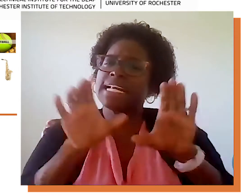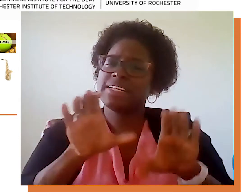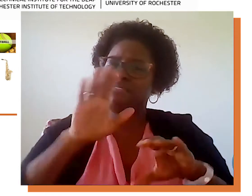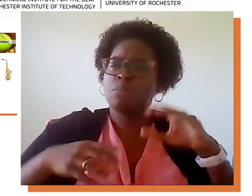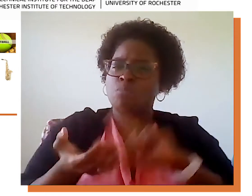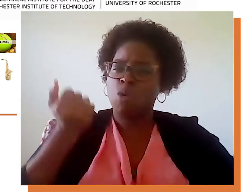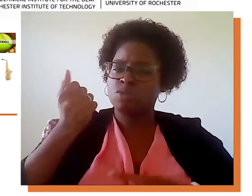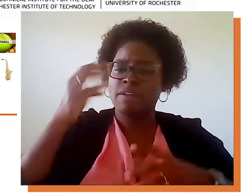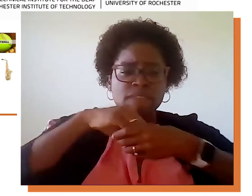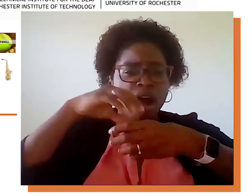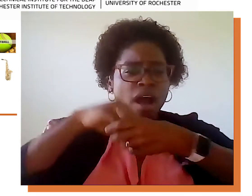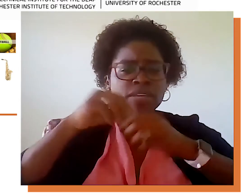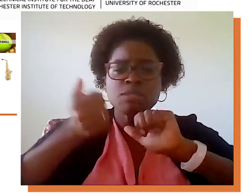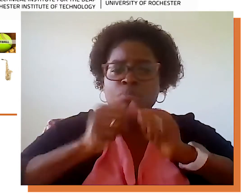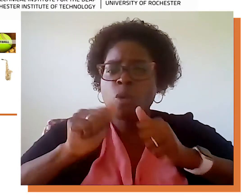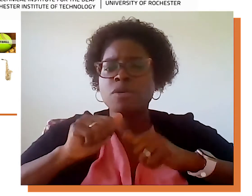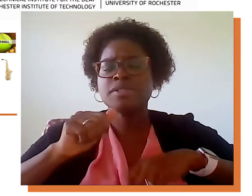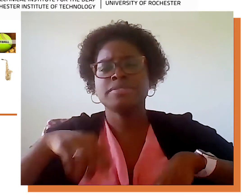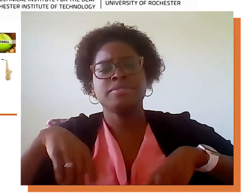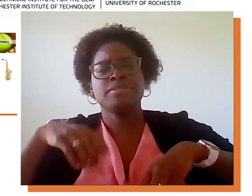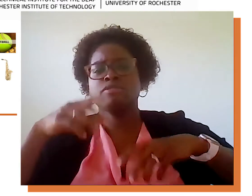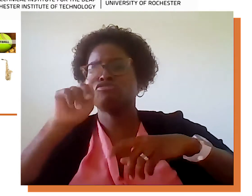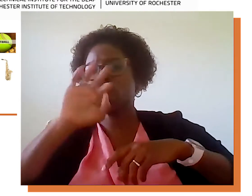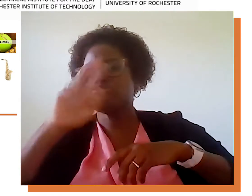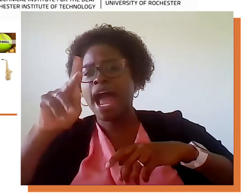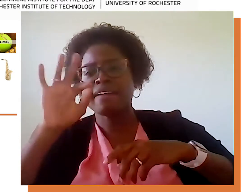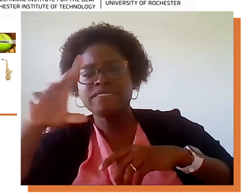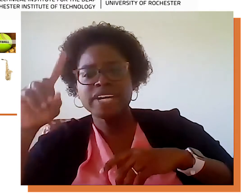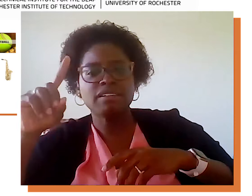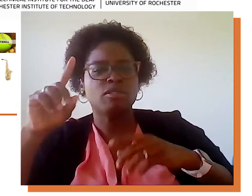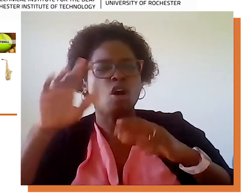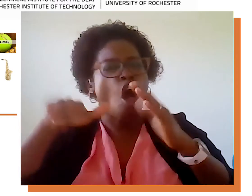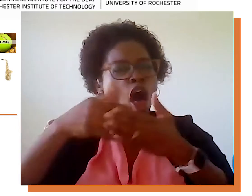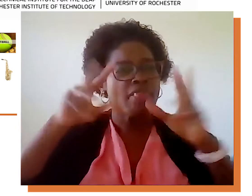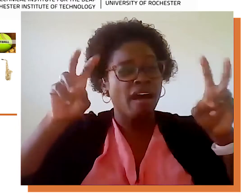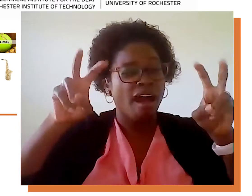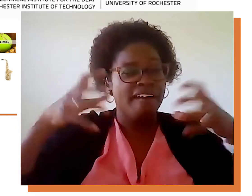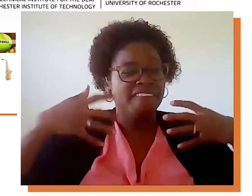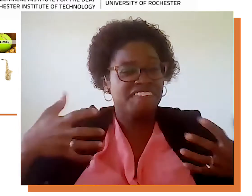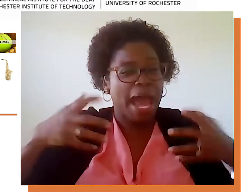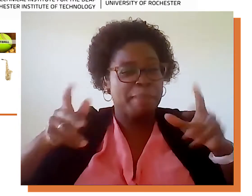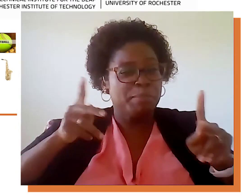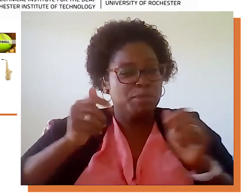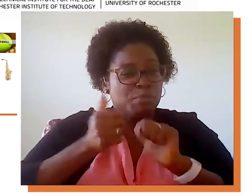I was more active than most students. I was very involved. I did track and field.